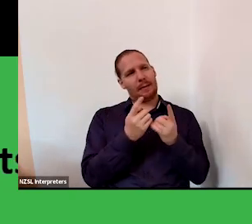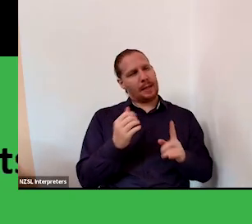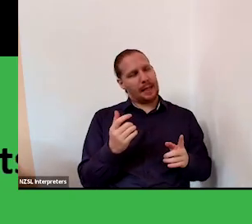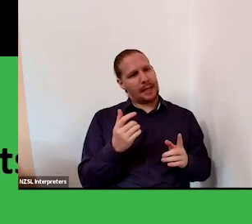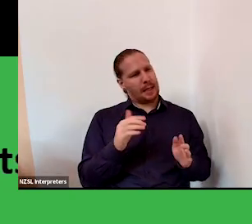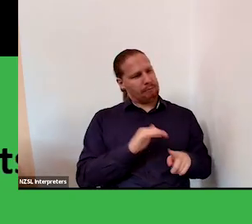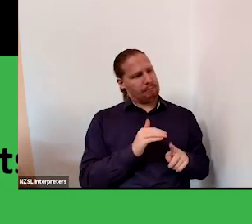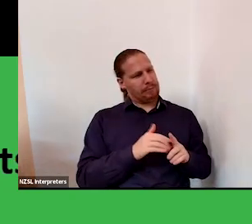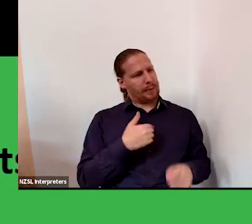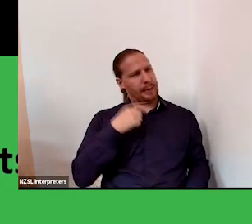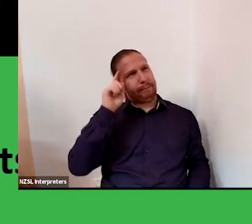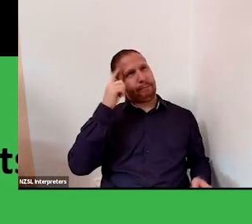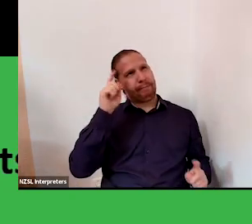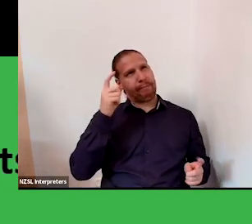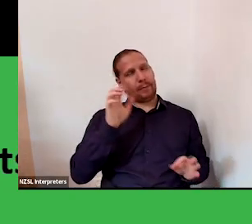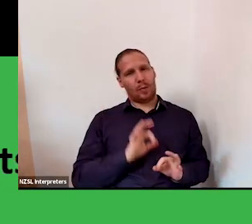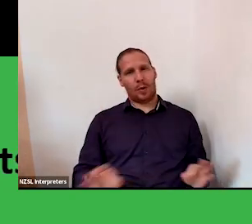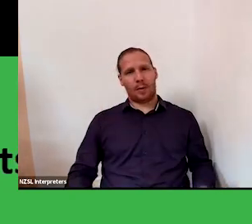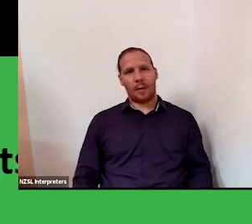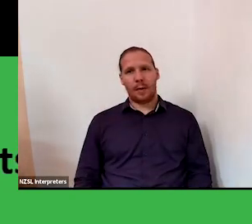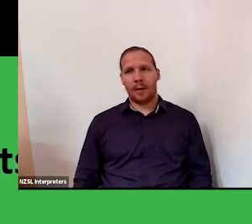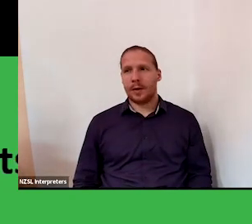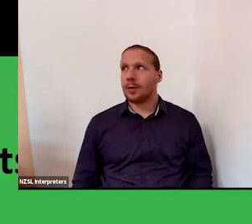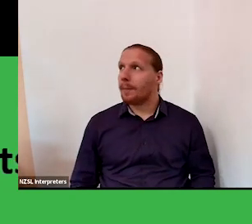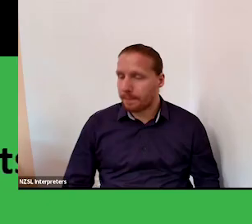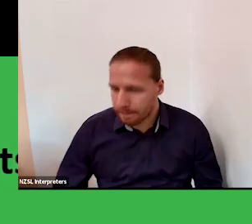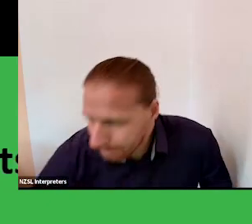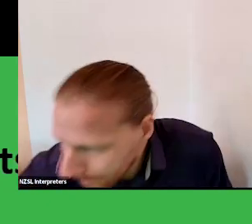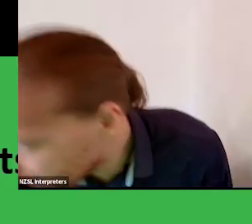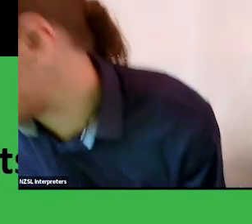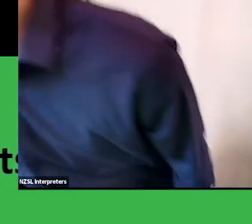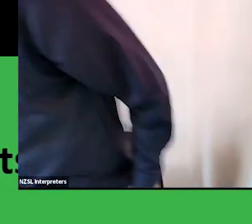Symptoms of anxiety were measured using the Patient Reported Outcomes Measurement or known as PROMIS,